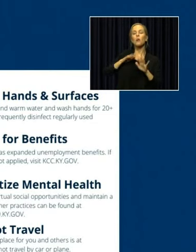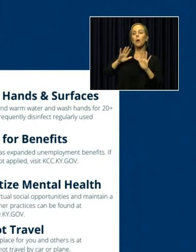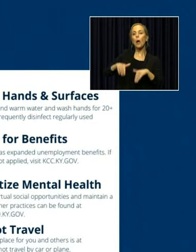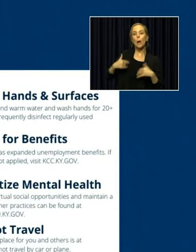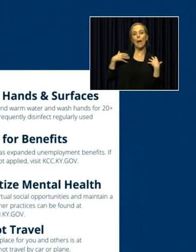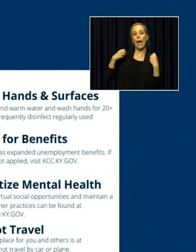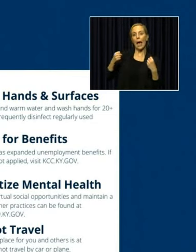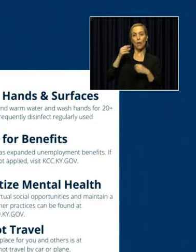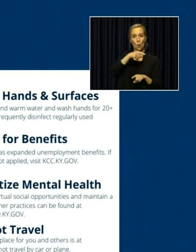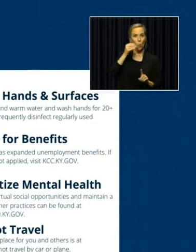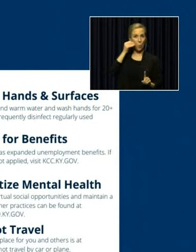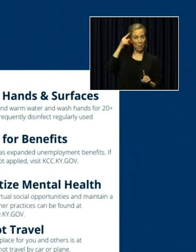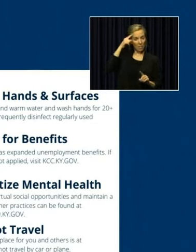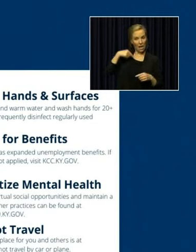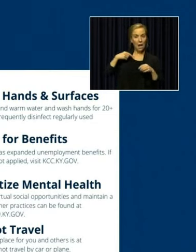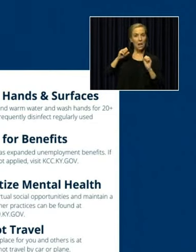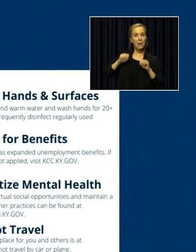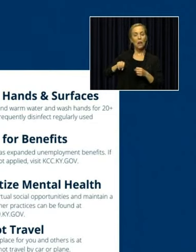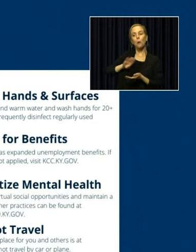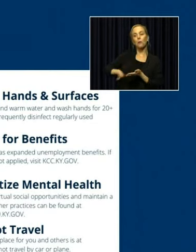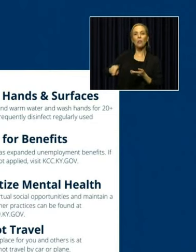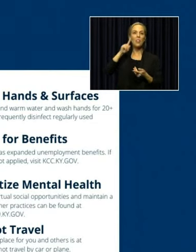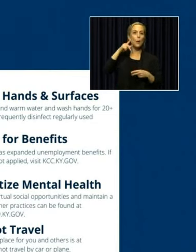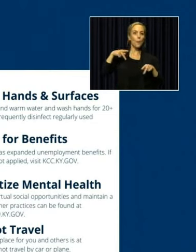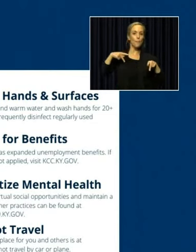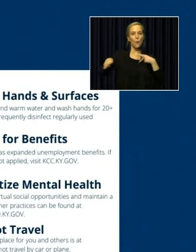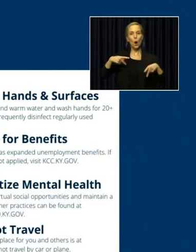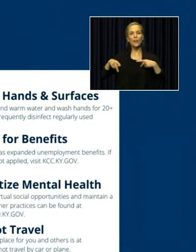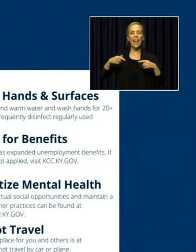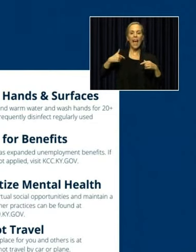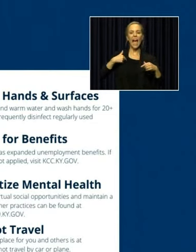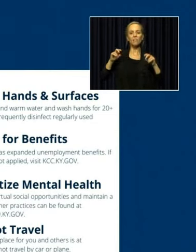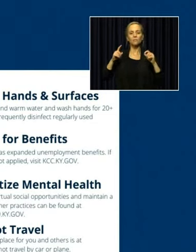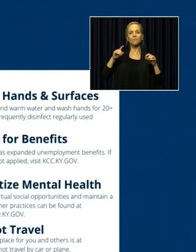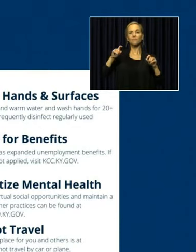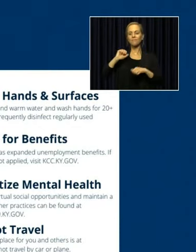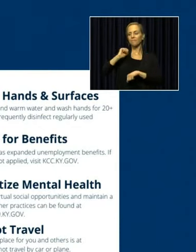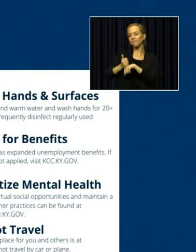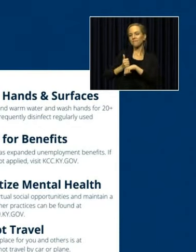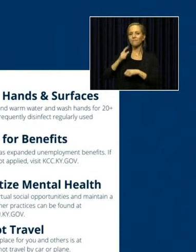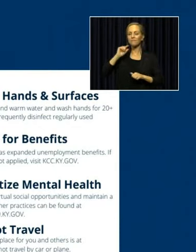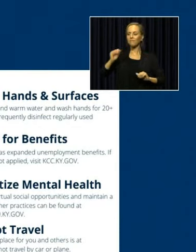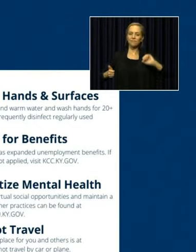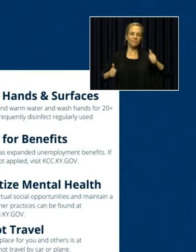SEASONAL ALLERGIES, CALL THE CORONAVIRUS HOTLINE, DON'T GO TO A FACILITY, DON'T OVERWHELM OUR